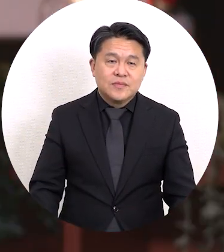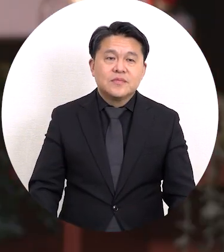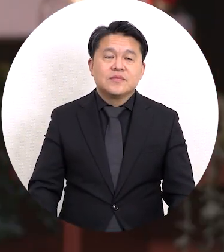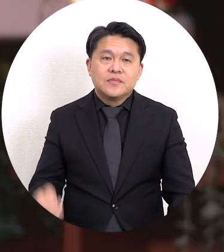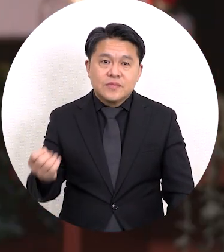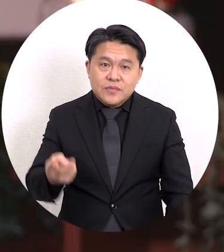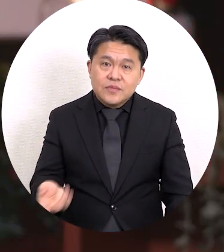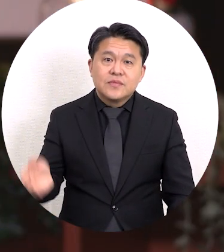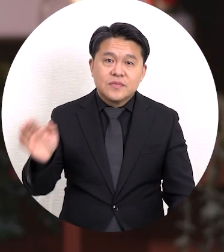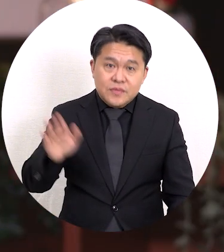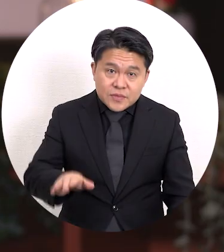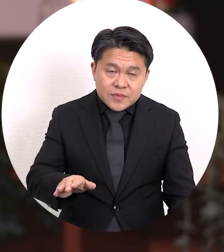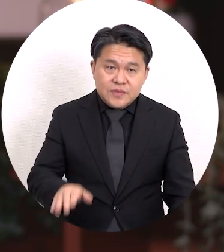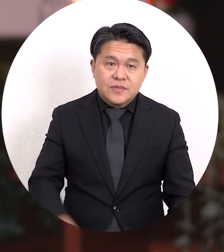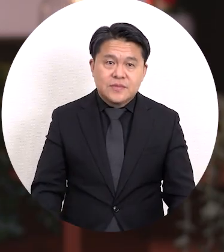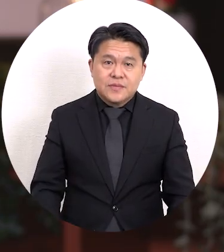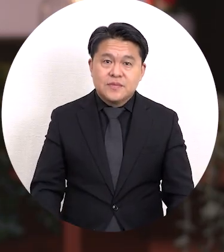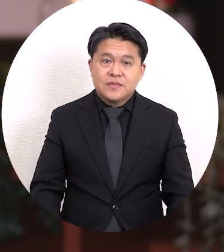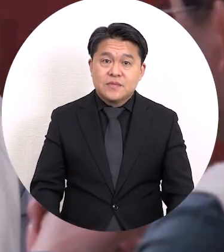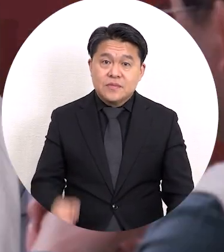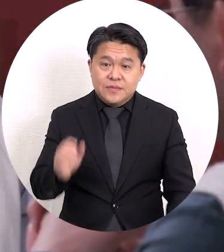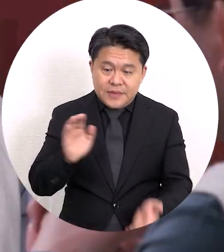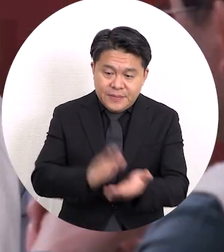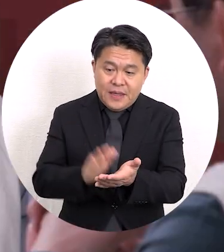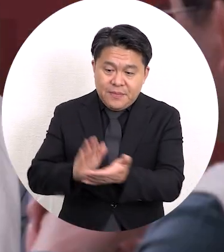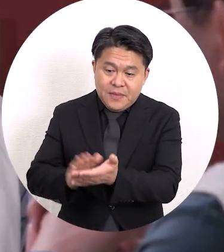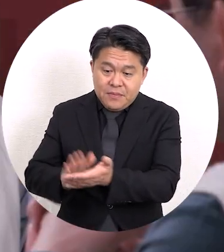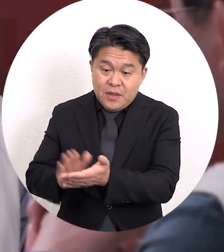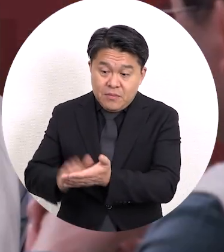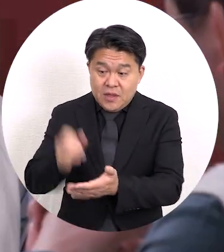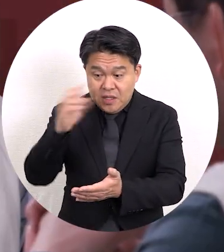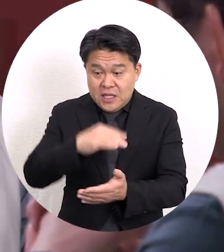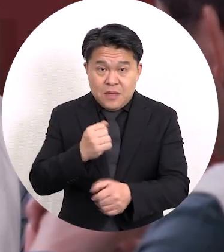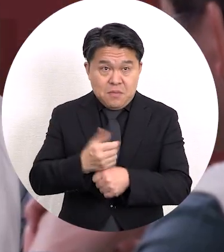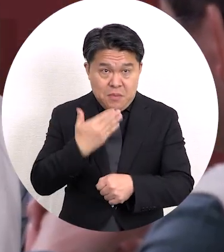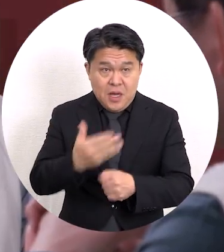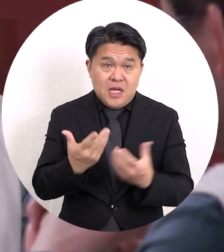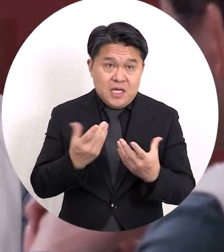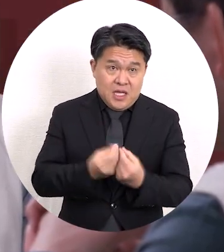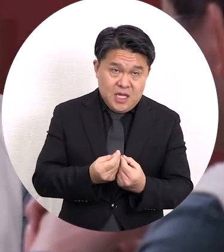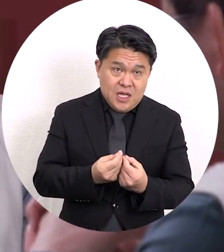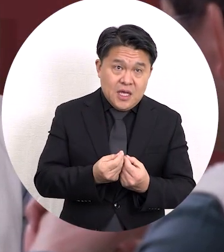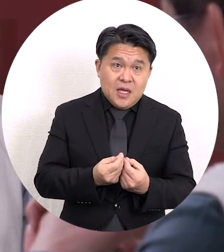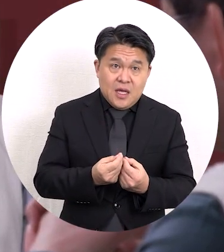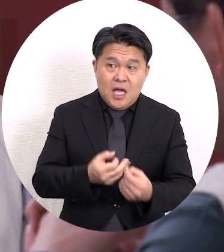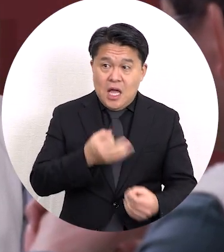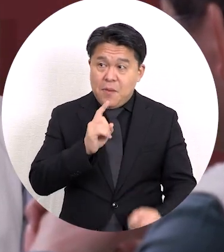However, while we can all create rhythm easily whether when we speak